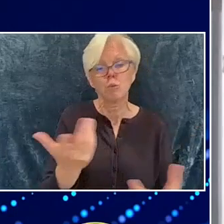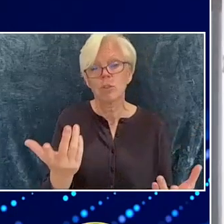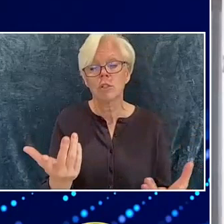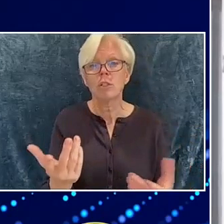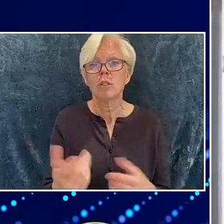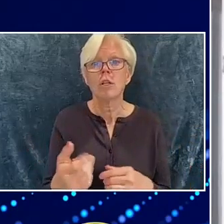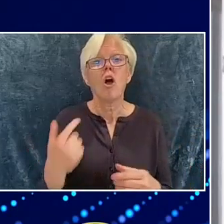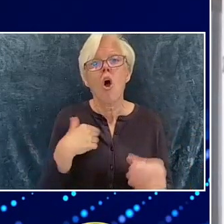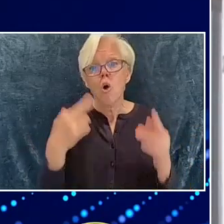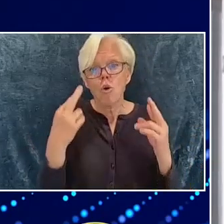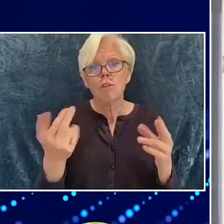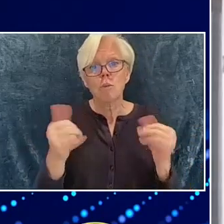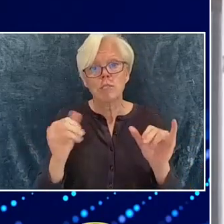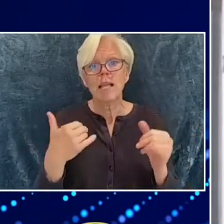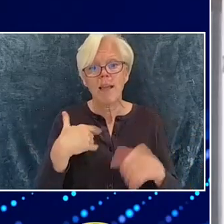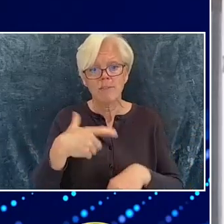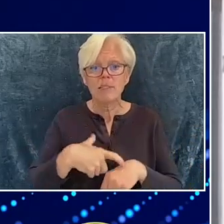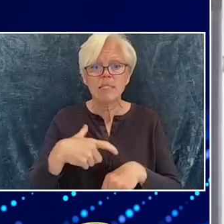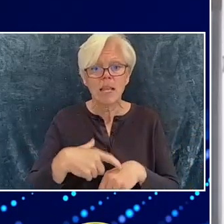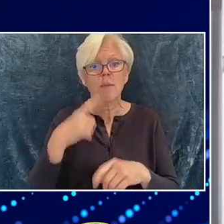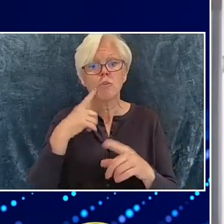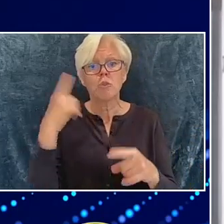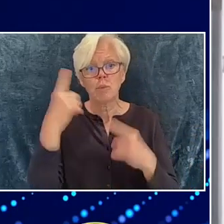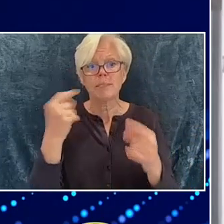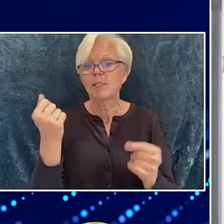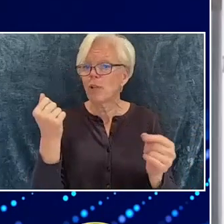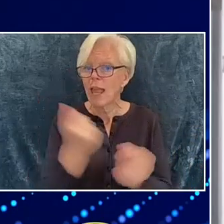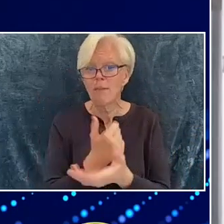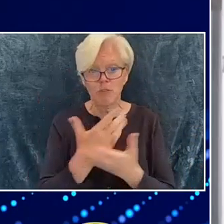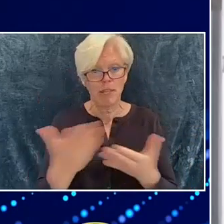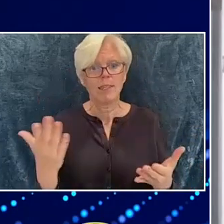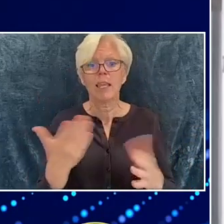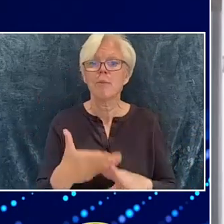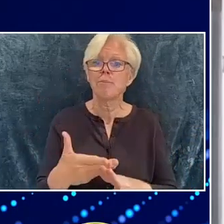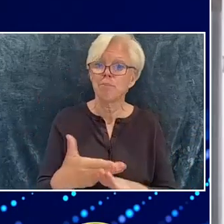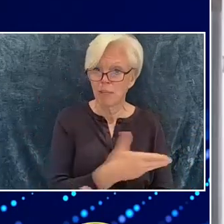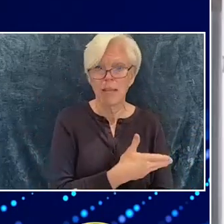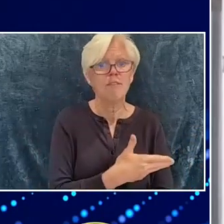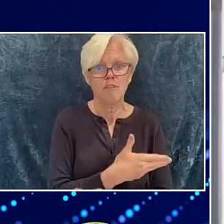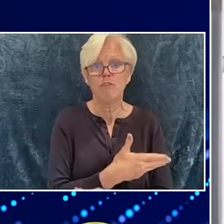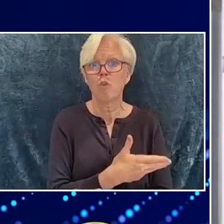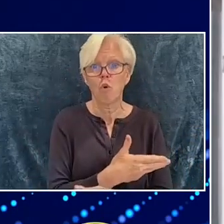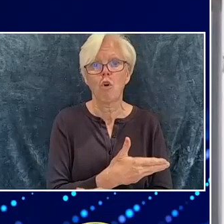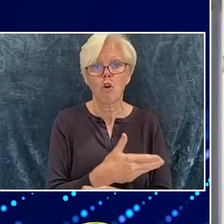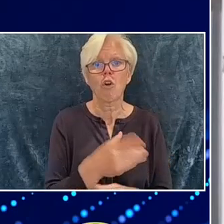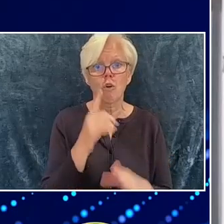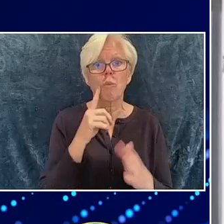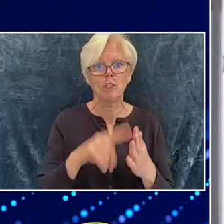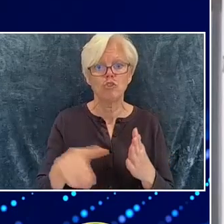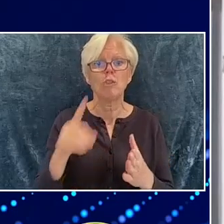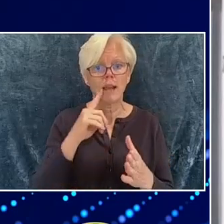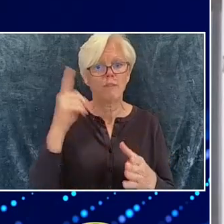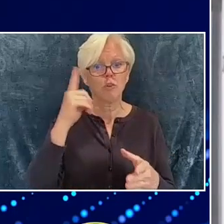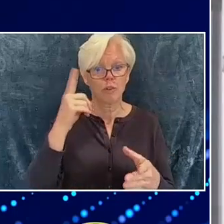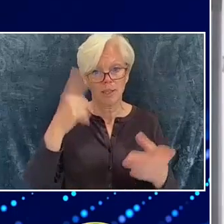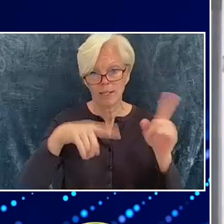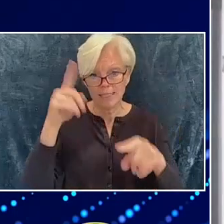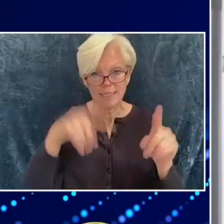will still have time to consider everything before taking that consensus check if that- and that's to the entire